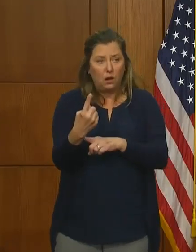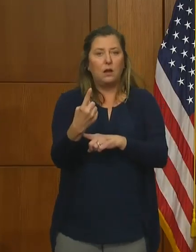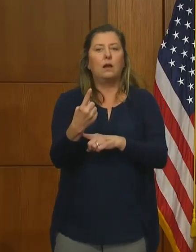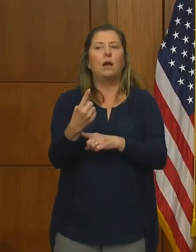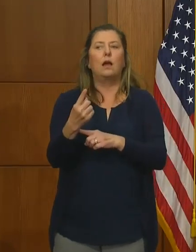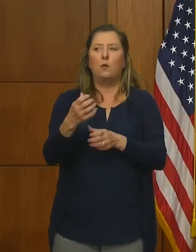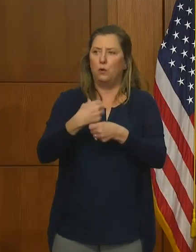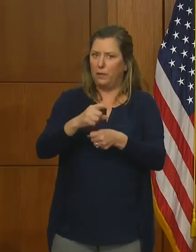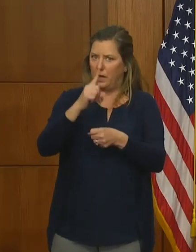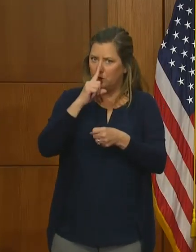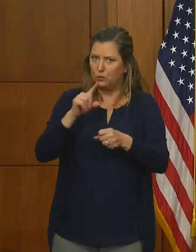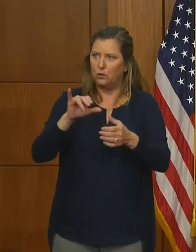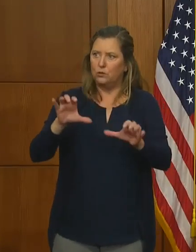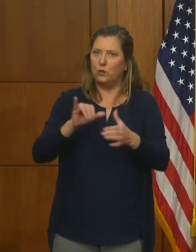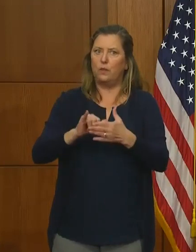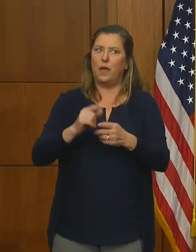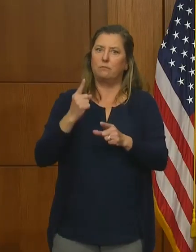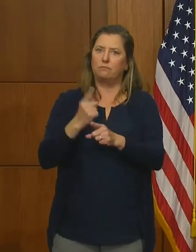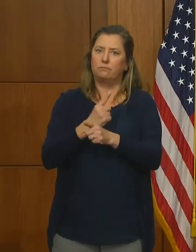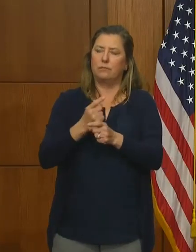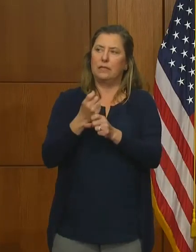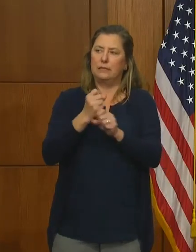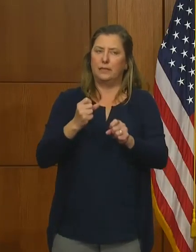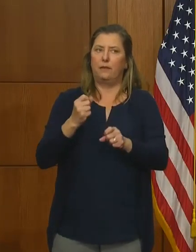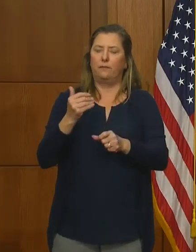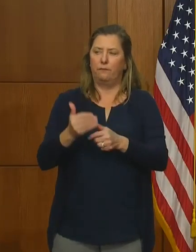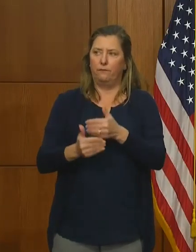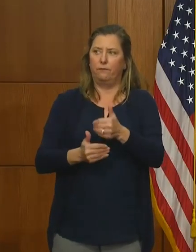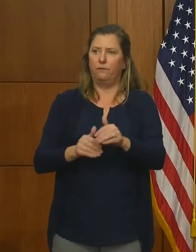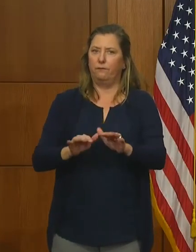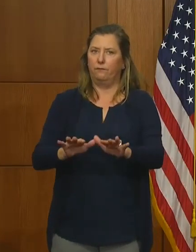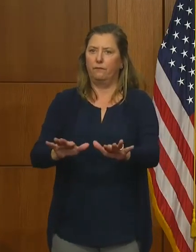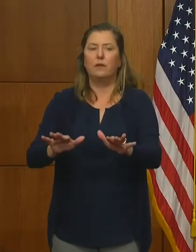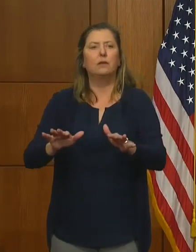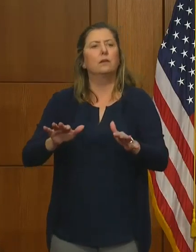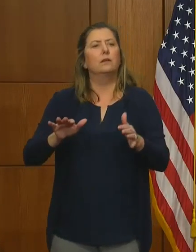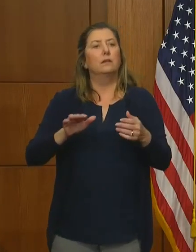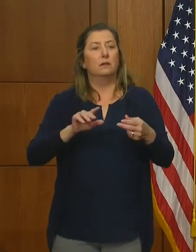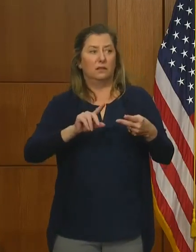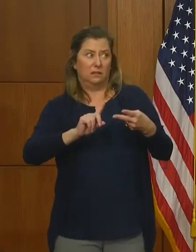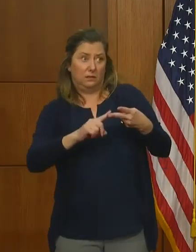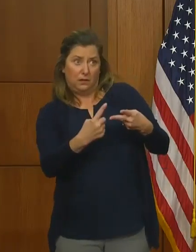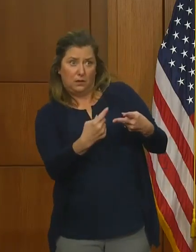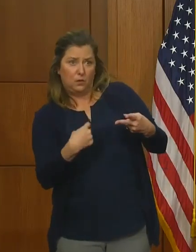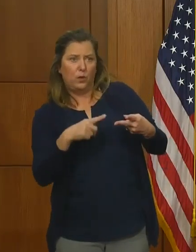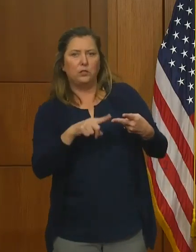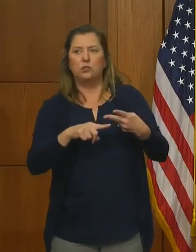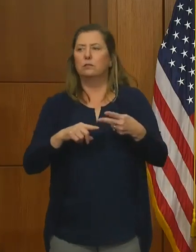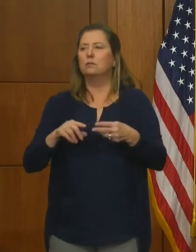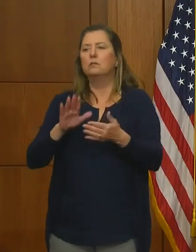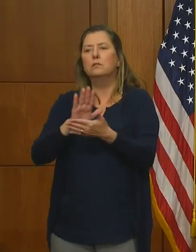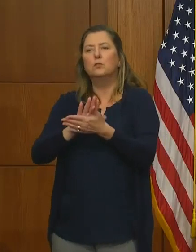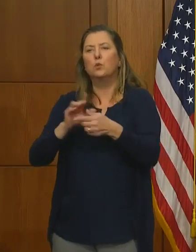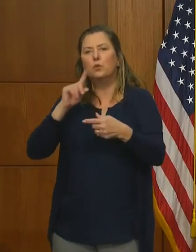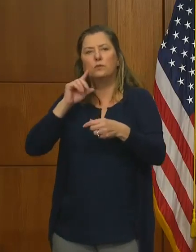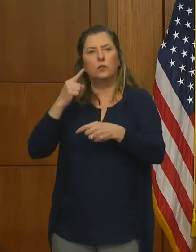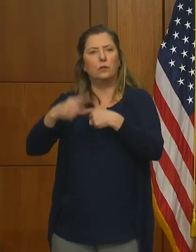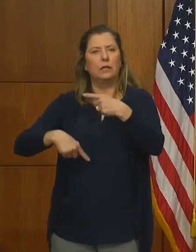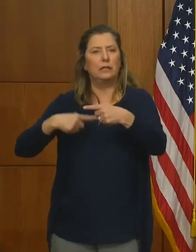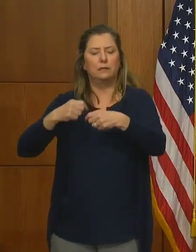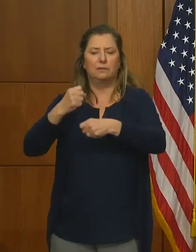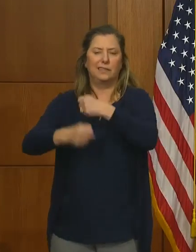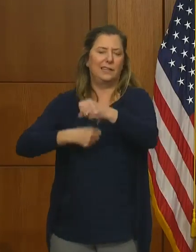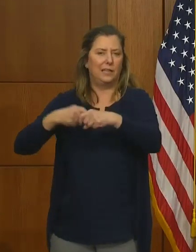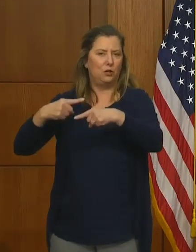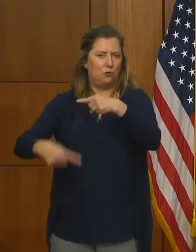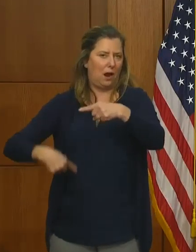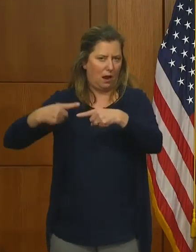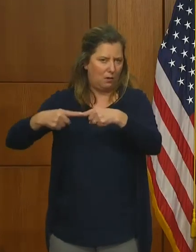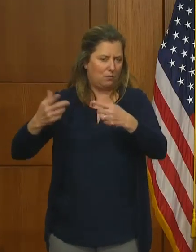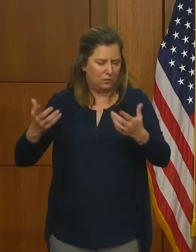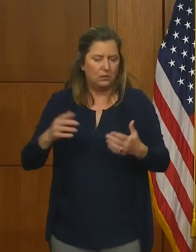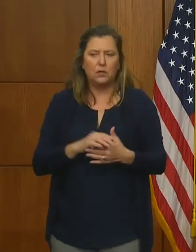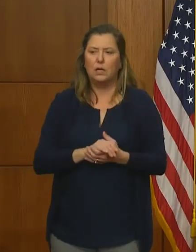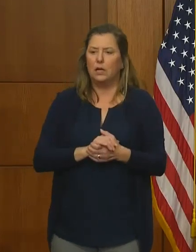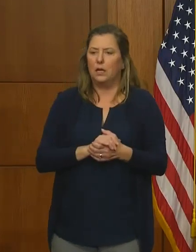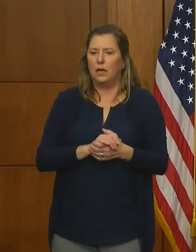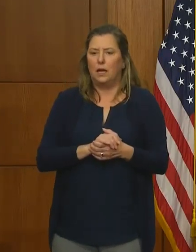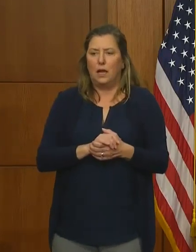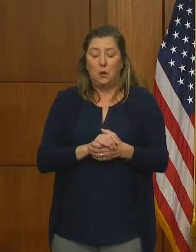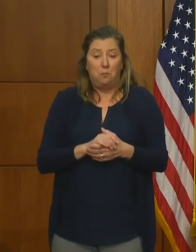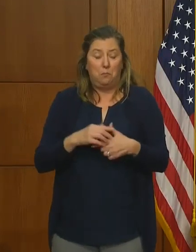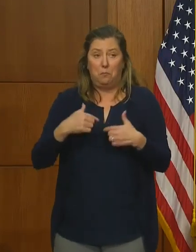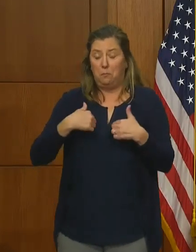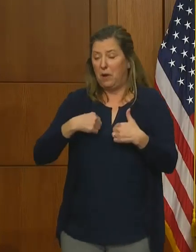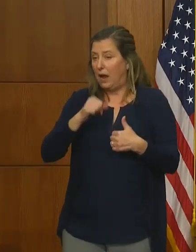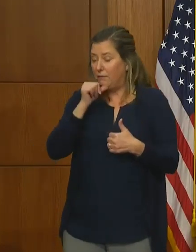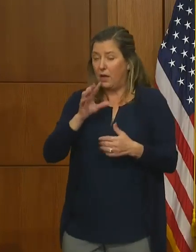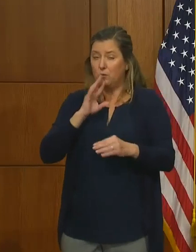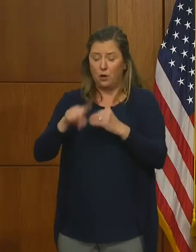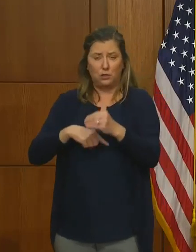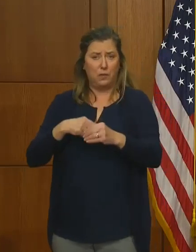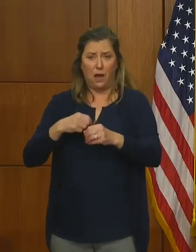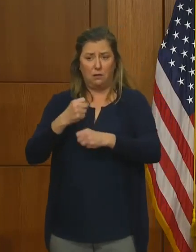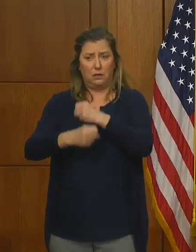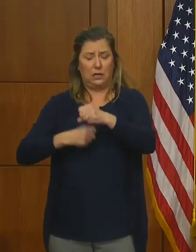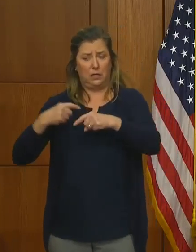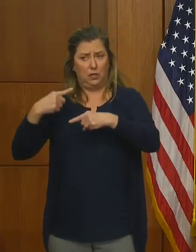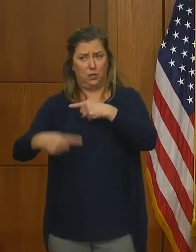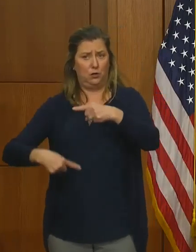WHEN TO GO INTO PHASE ONE CAN